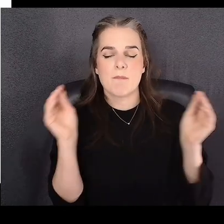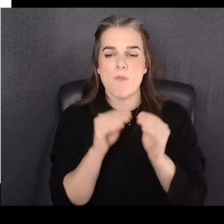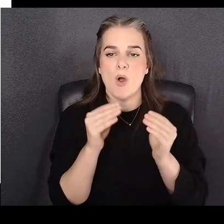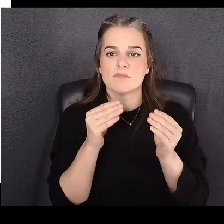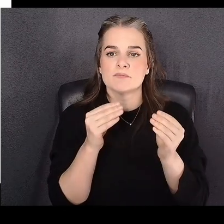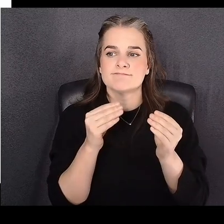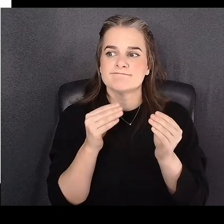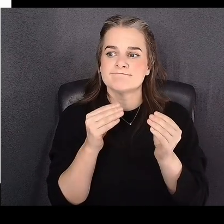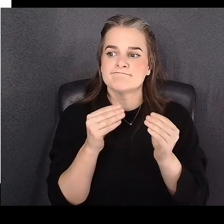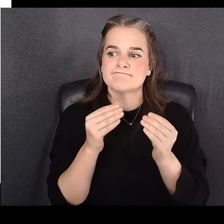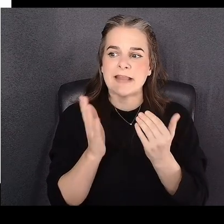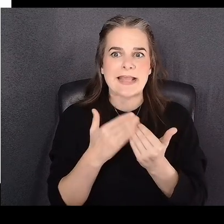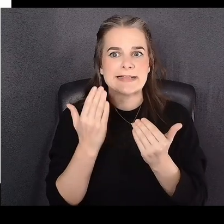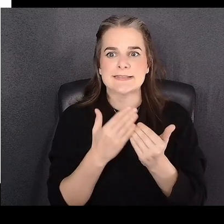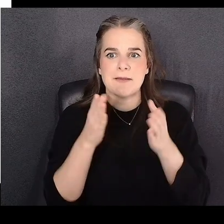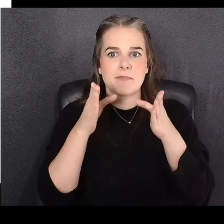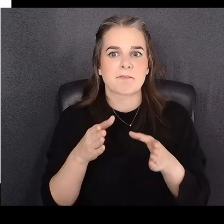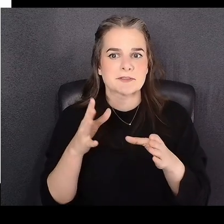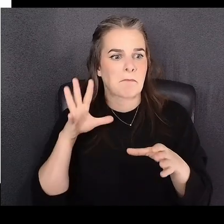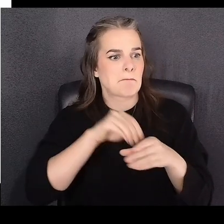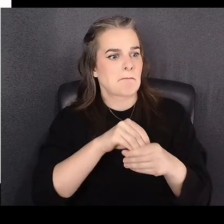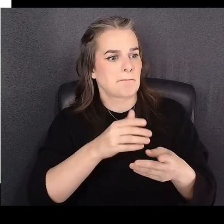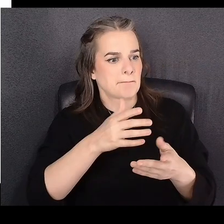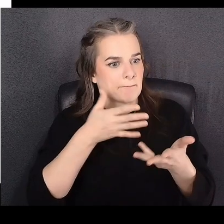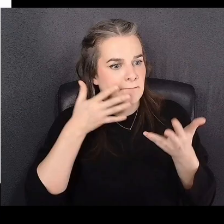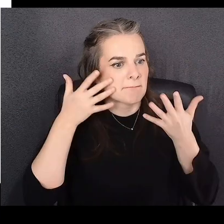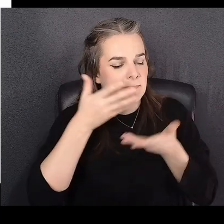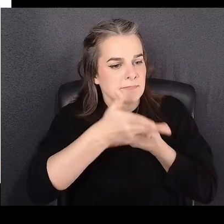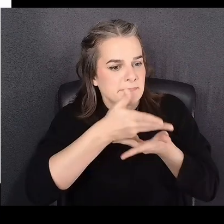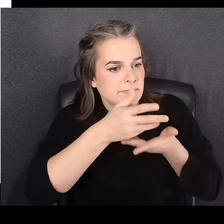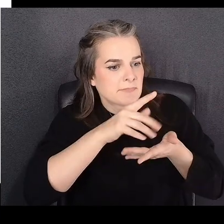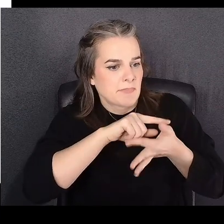Again, adapted sports could be its own entire thing. And we'll get into it,